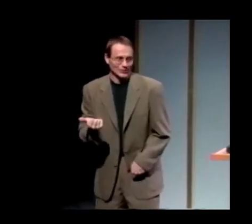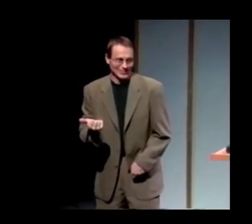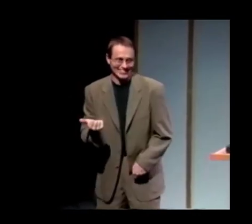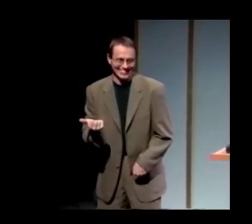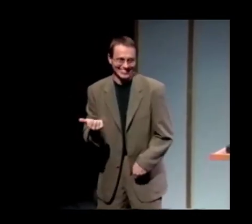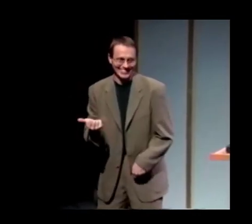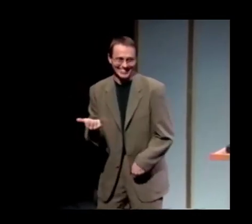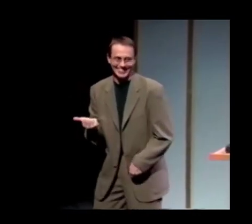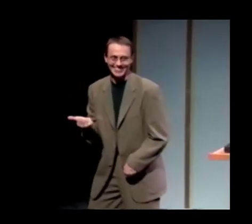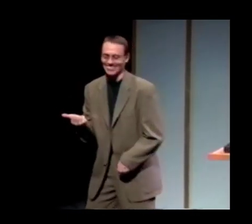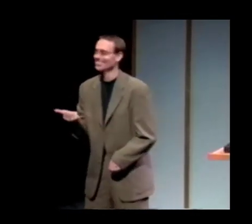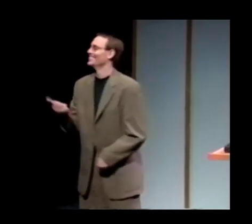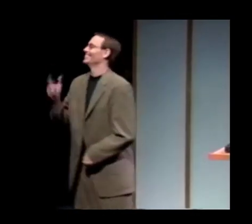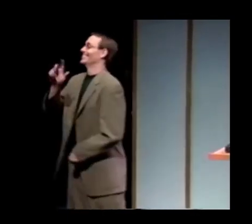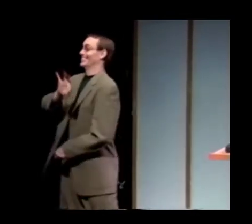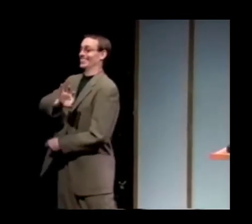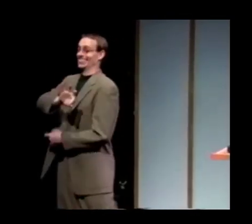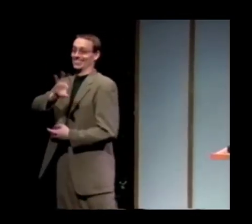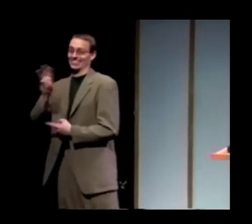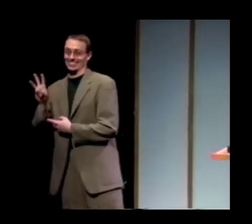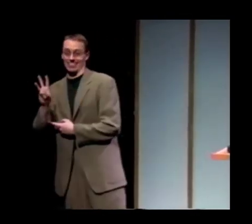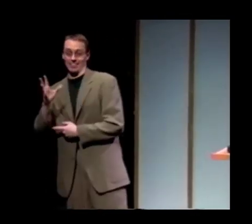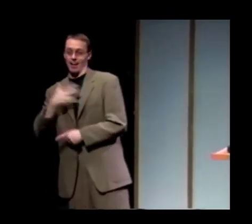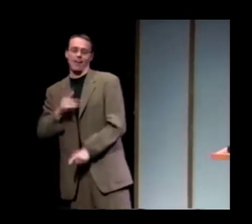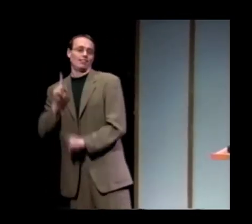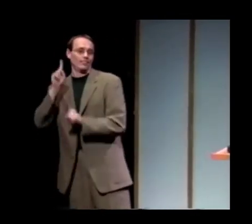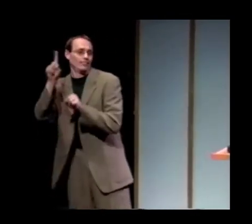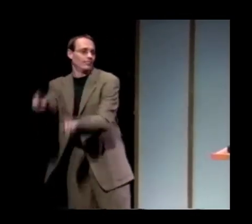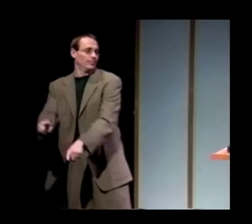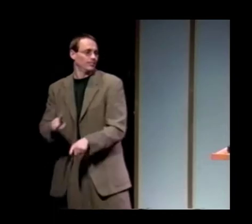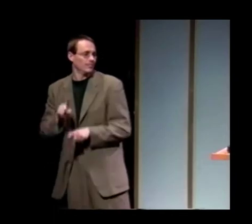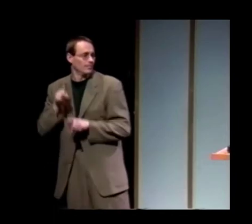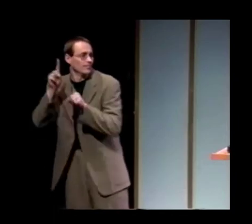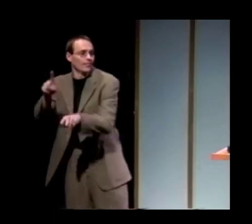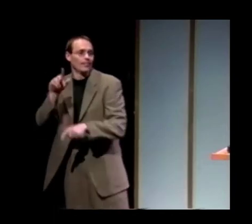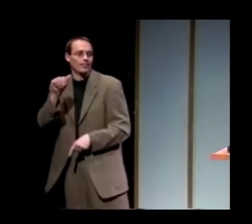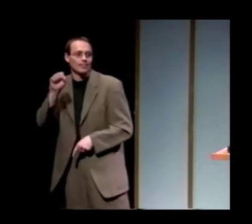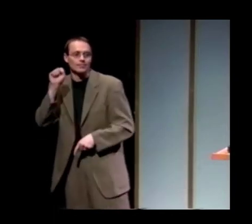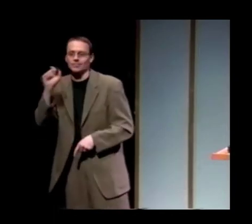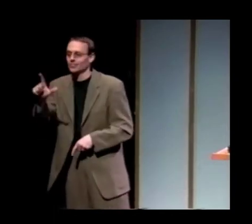IT FELT LONGER. IT FELT LONGER THAT JUST THOSE FEW YEARS.